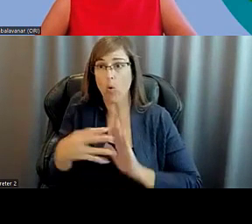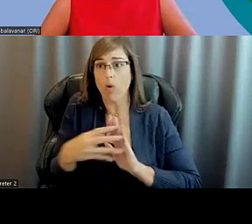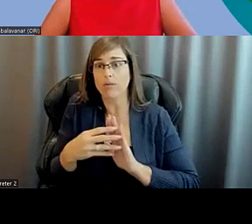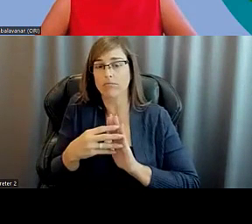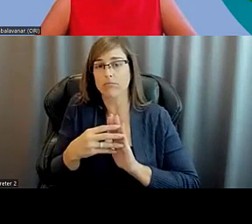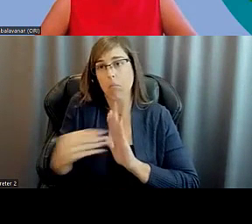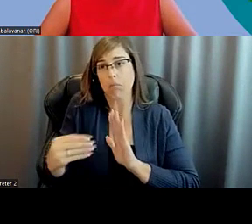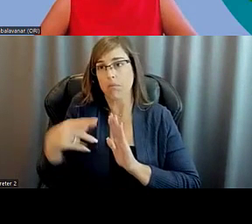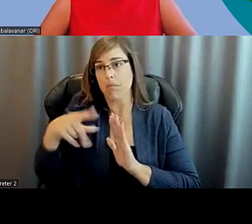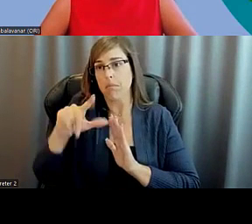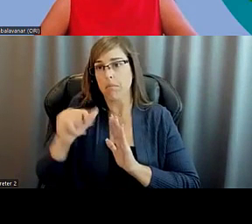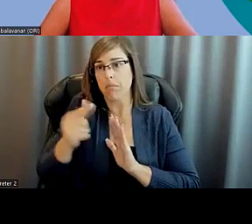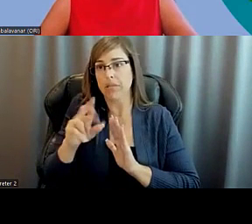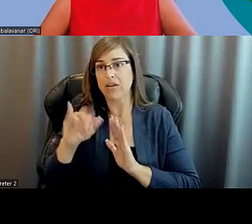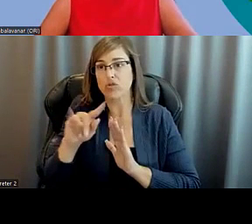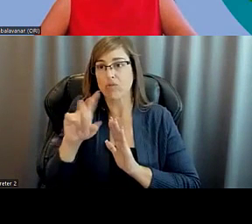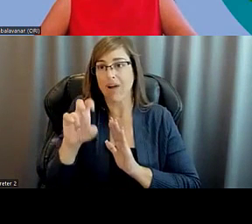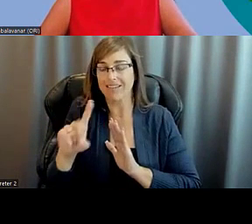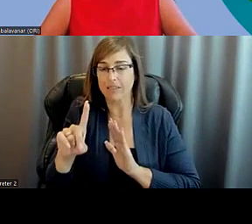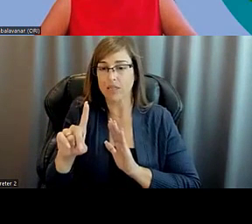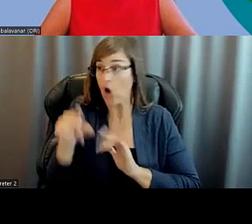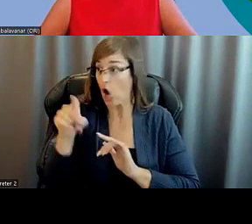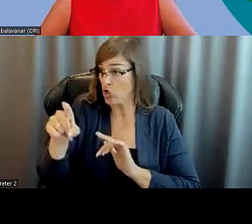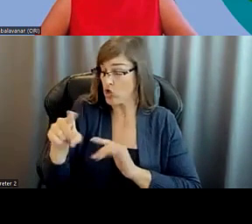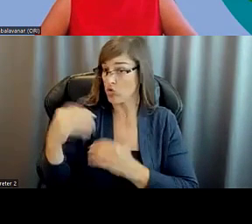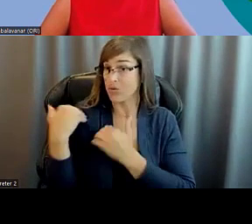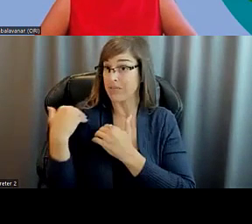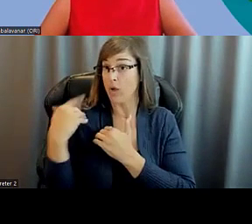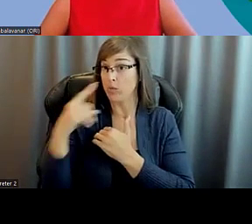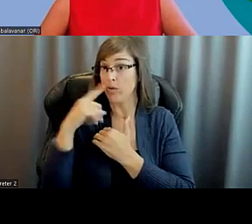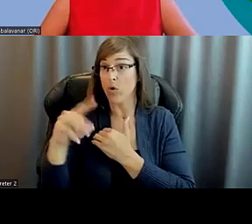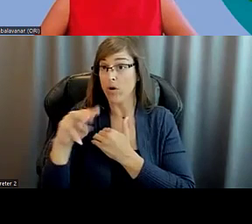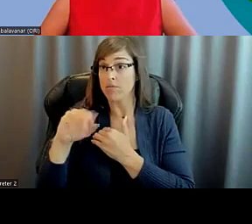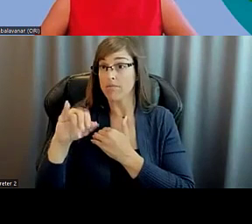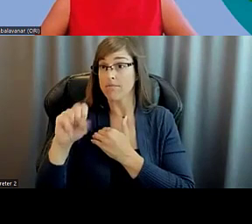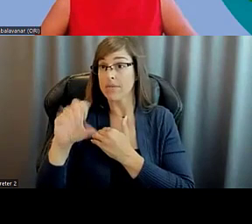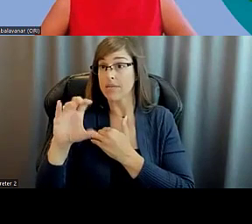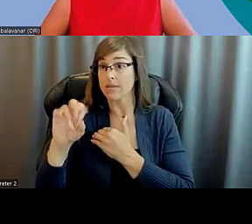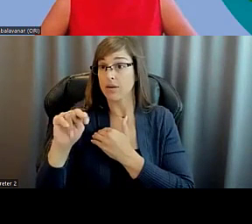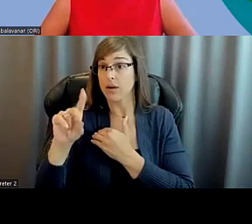Are you liable for research misconduct? Please type in your answer.